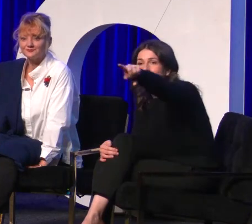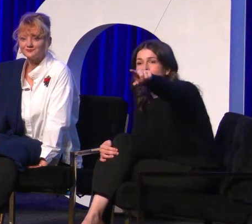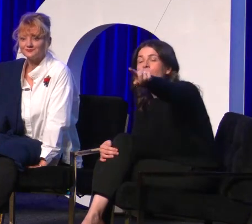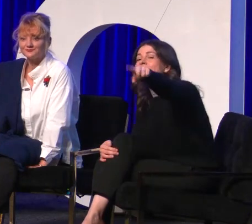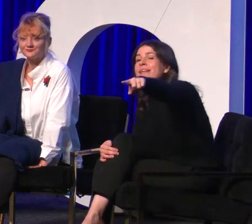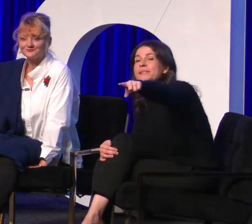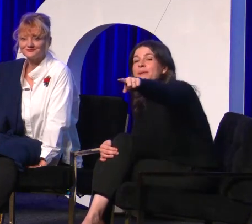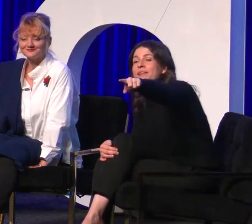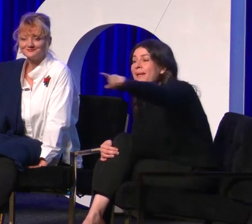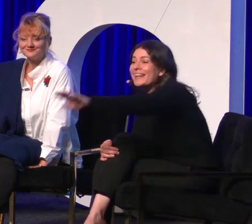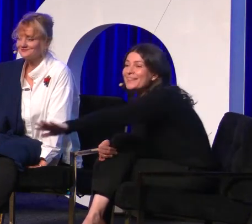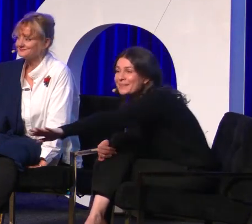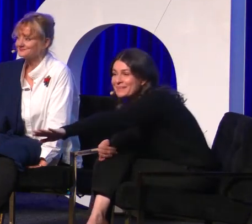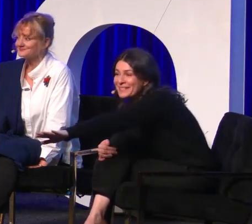let's start with the question at the back and then we'll come to you.